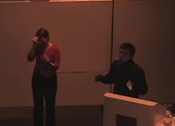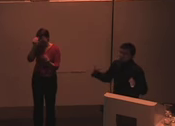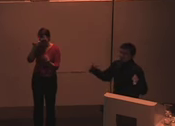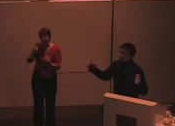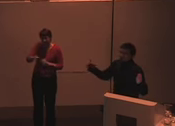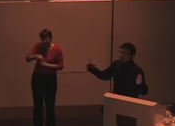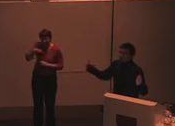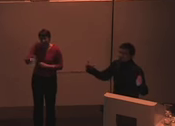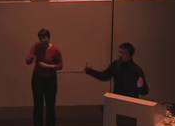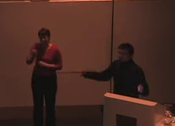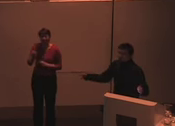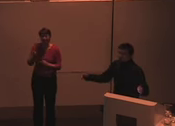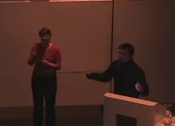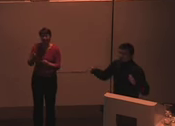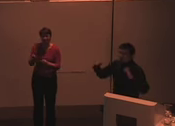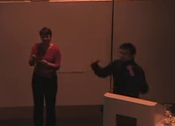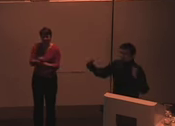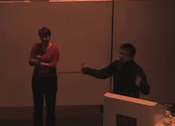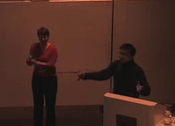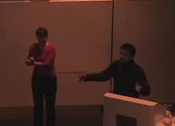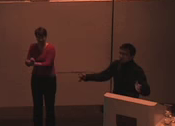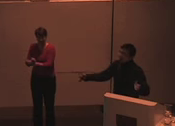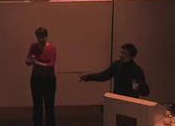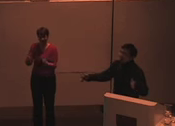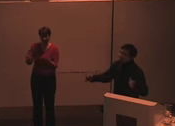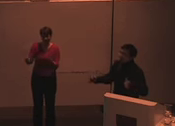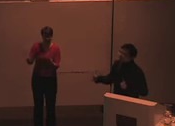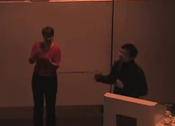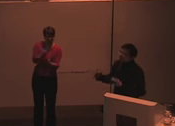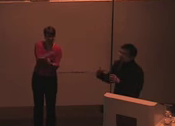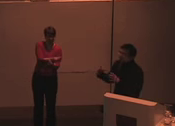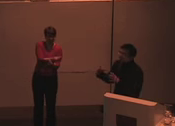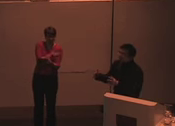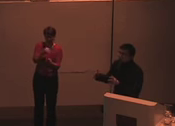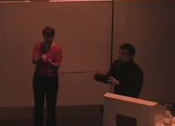to make a huge box on the side or to make a house.